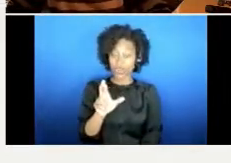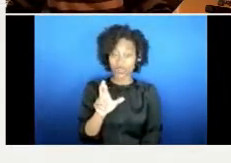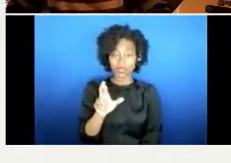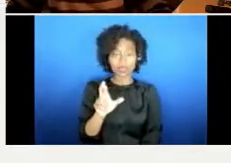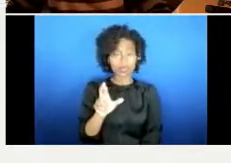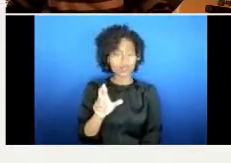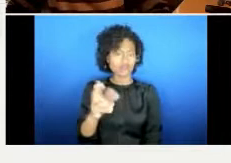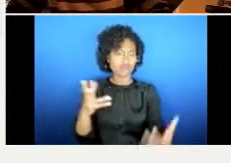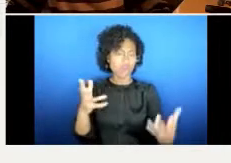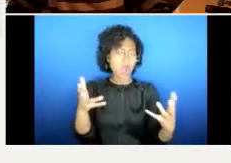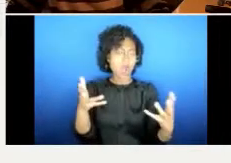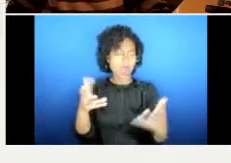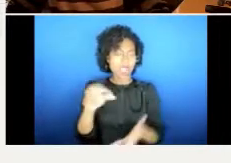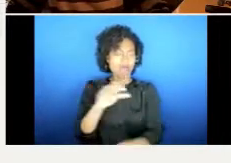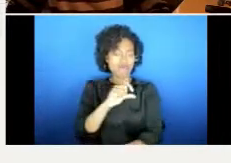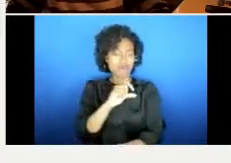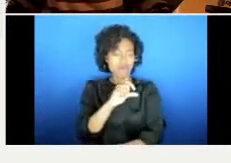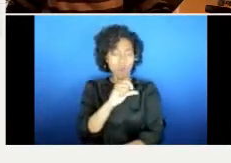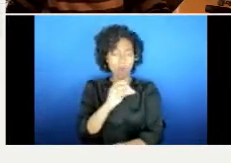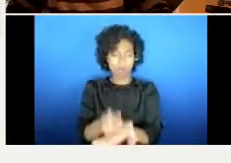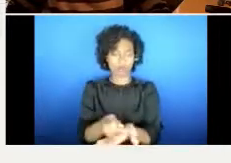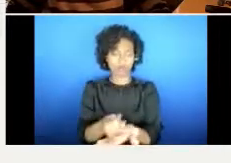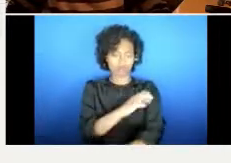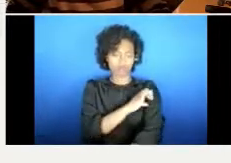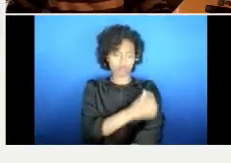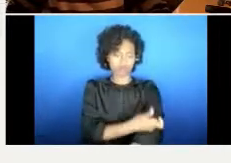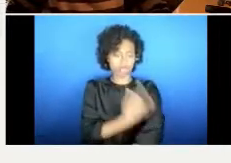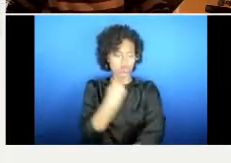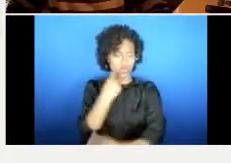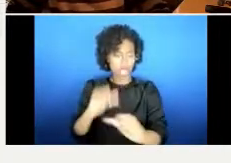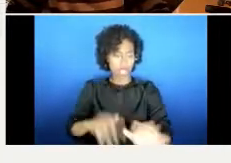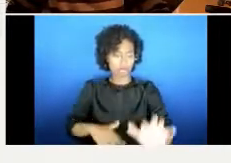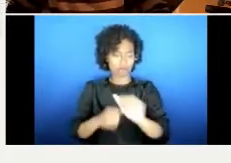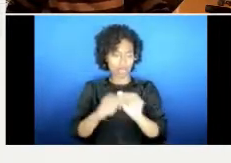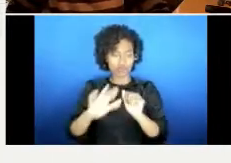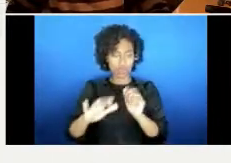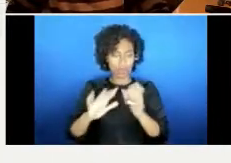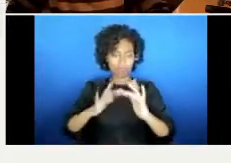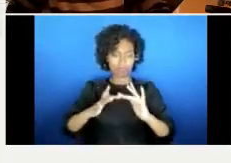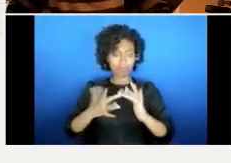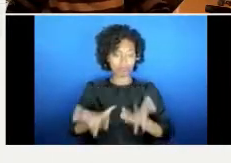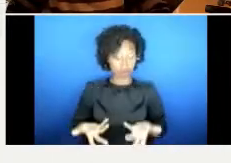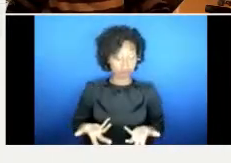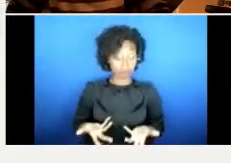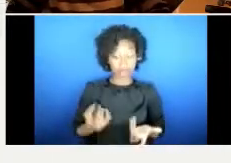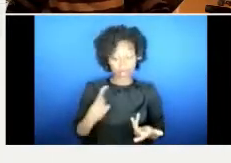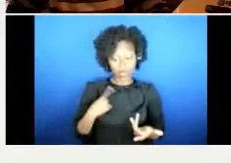by now to update your webpage. And as soon as you log into your webpage, division or